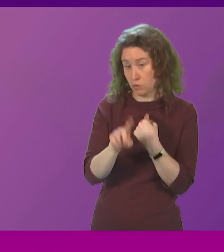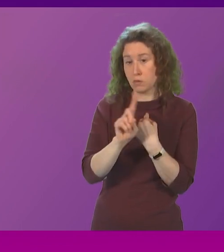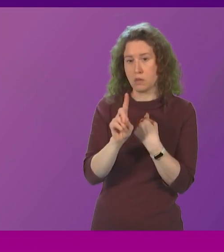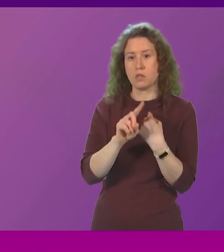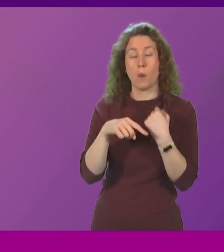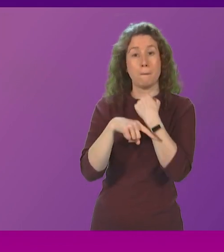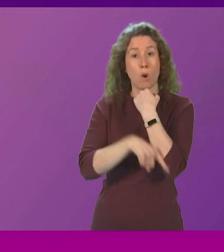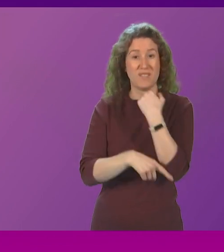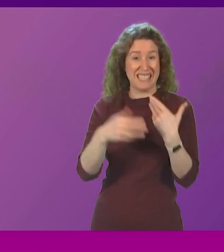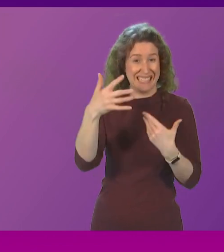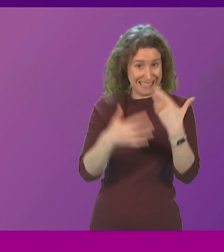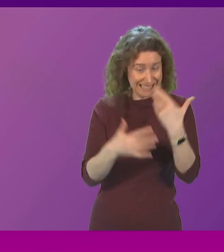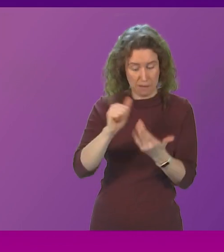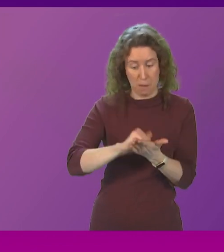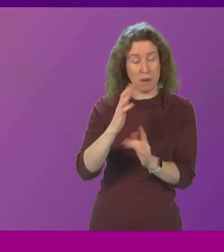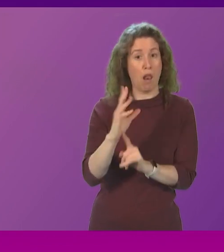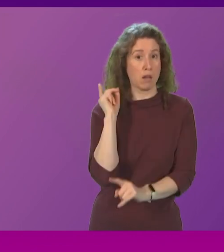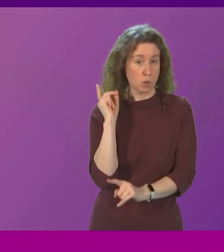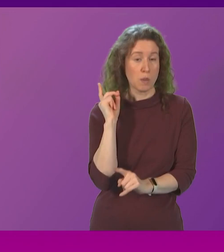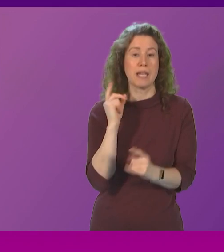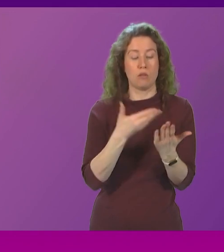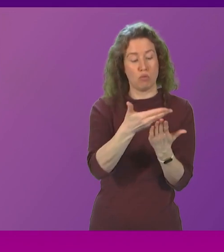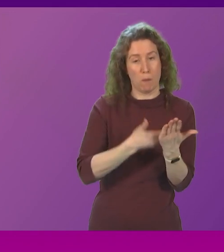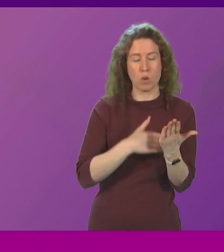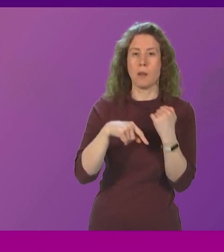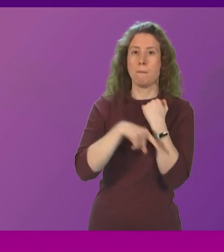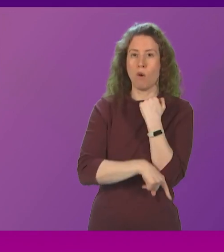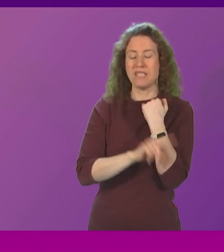statistics published last week in the report, “Poverty and Income Inequality in Scotland